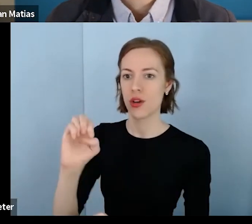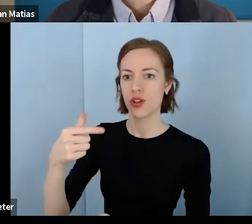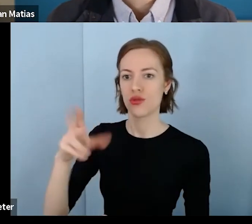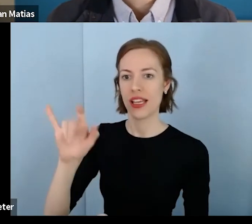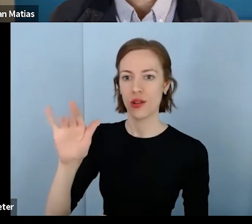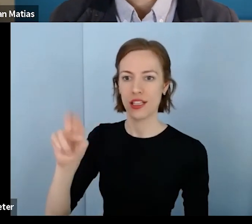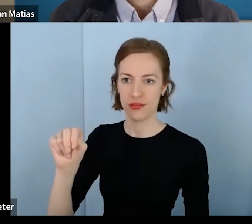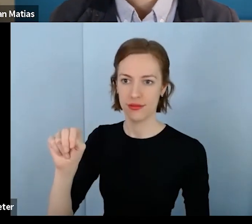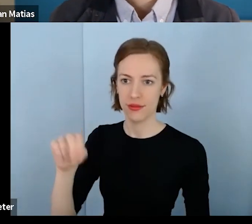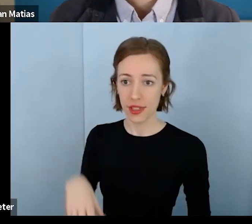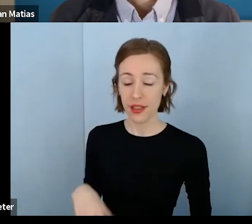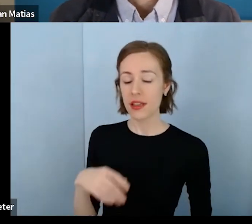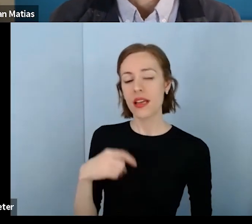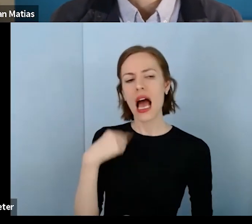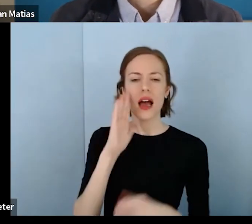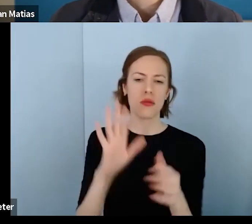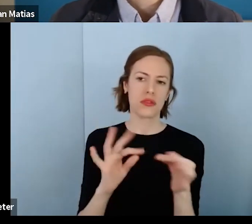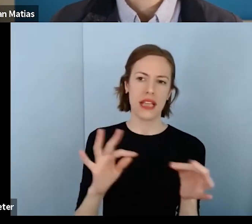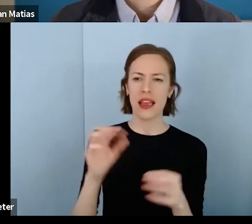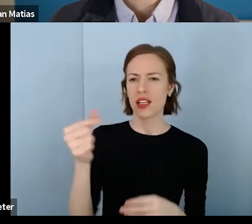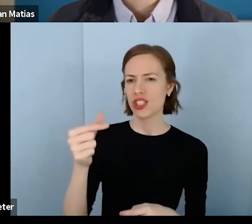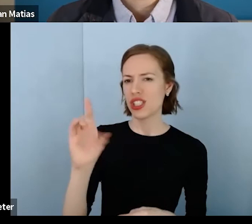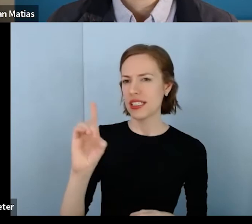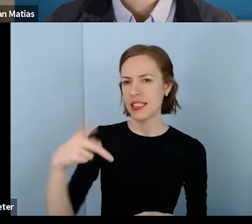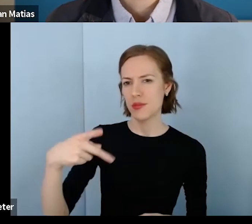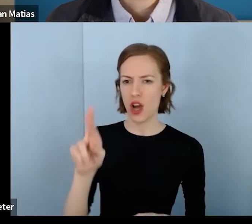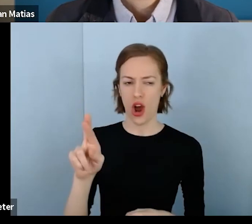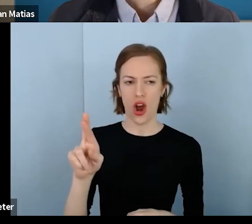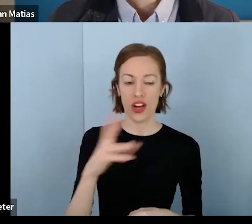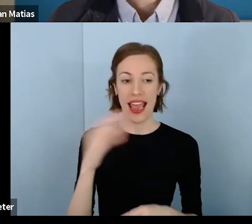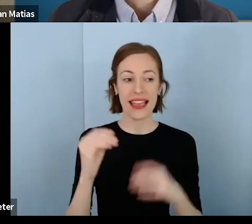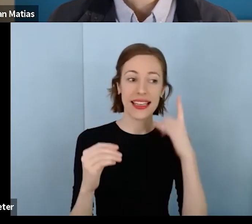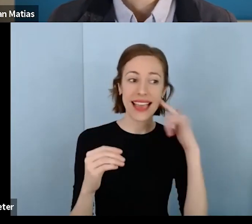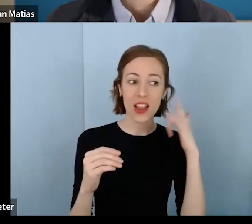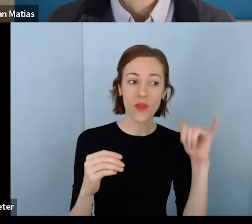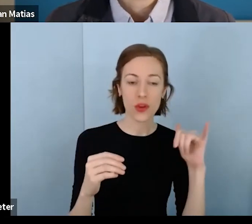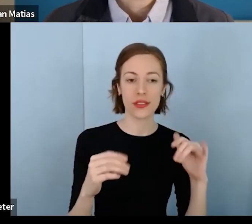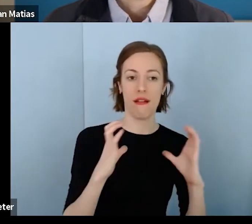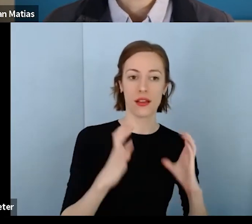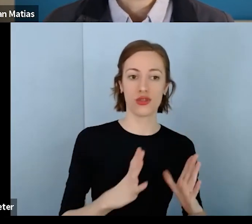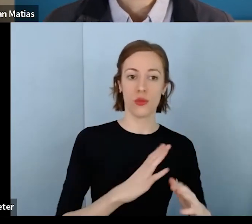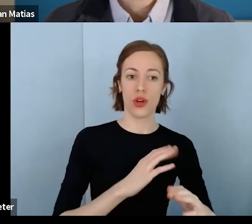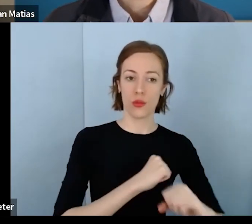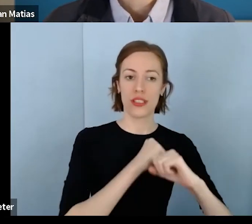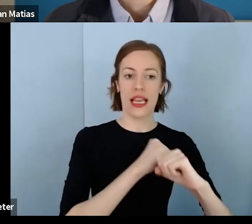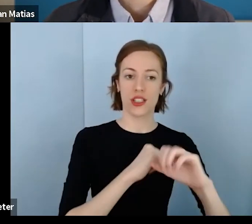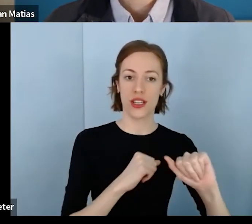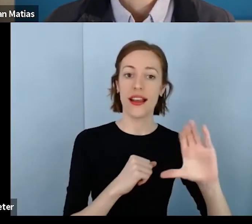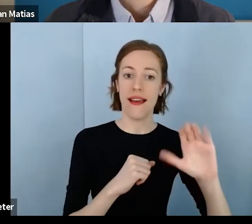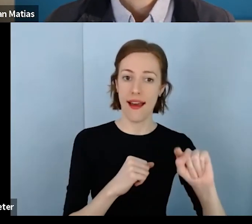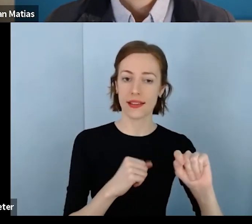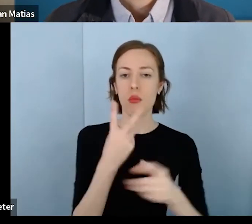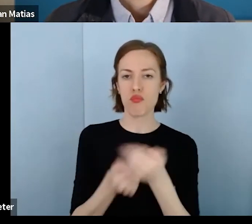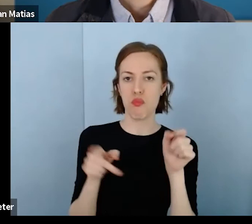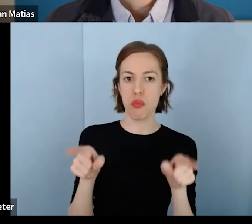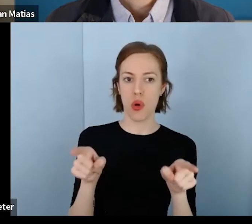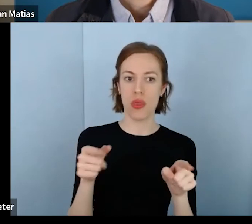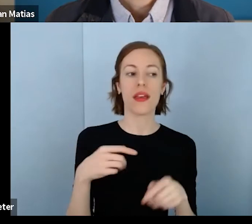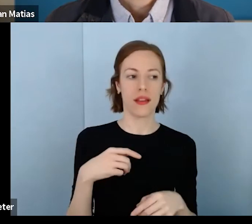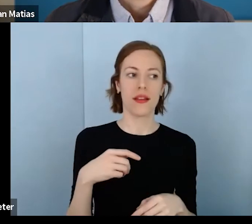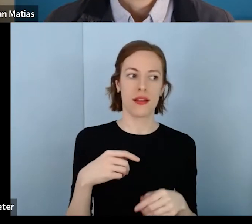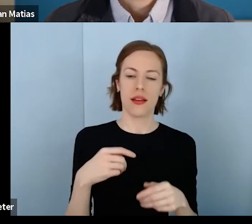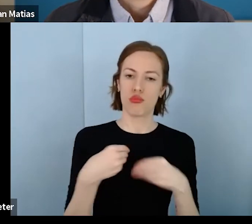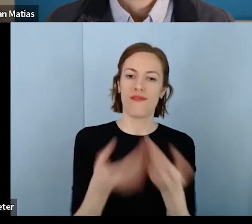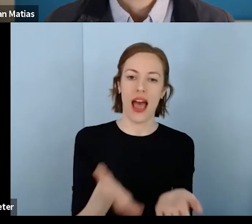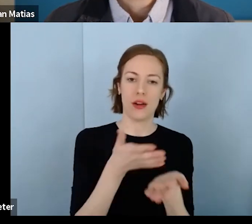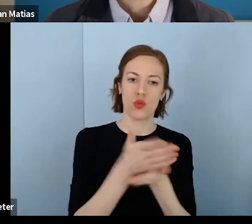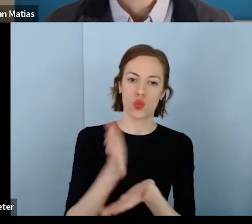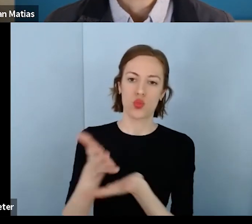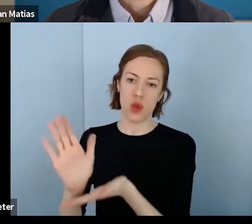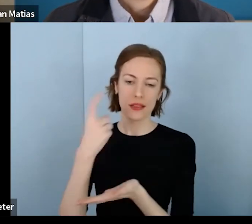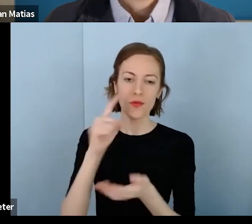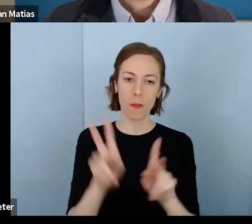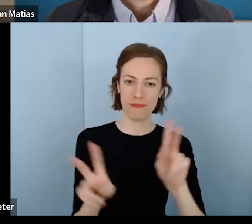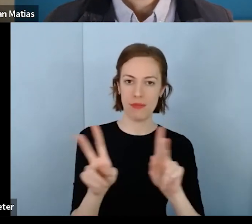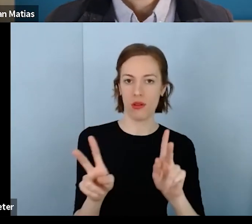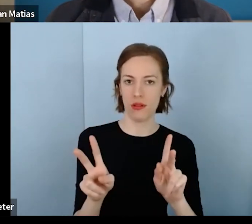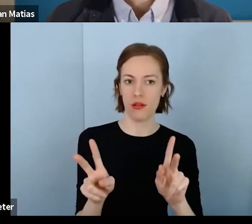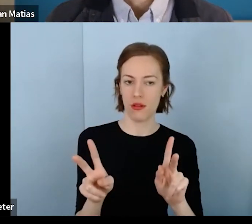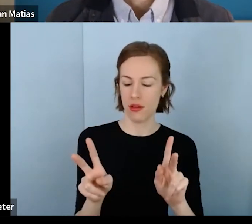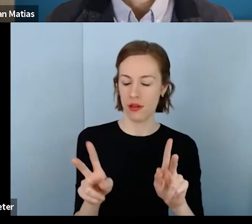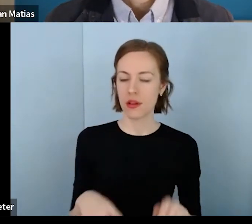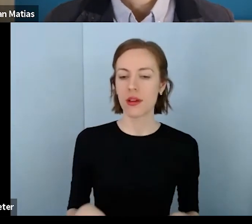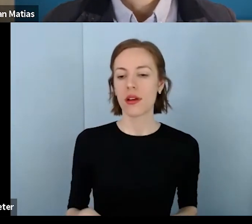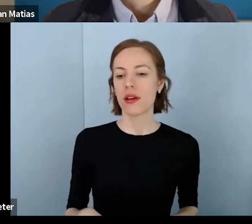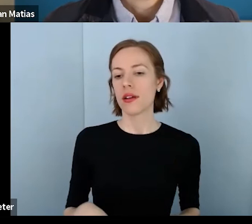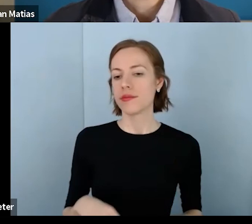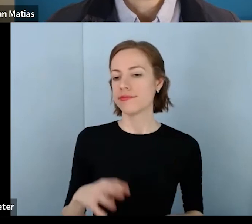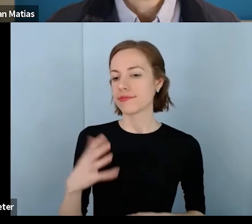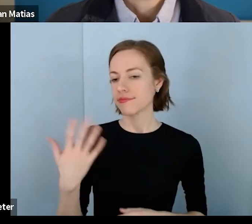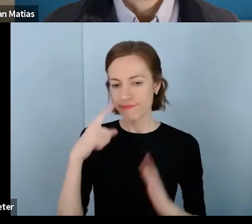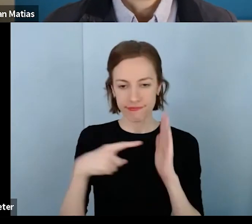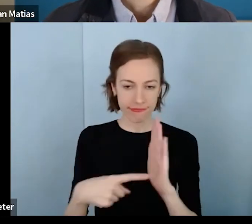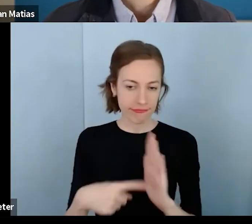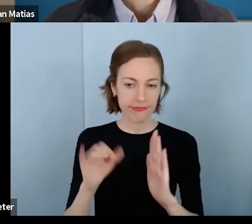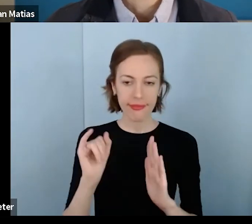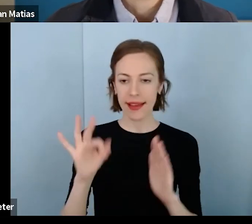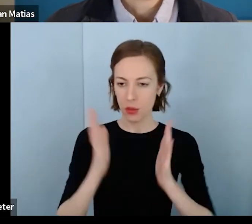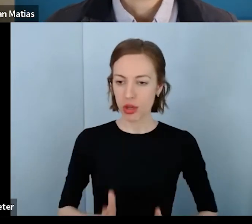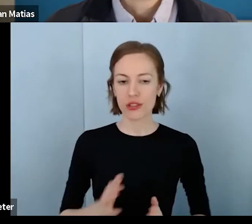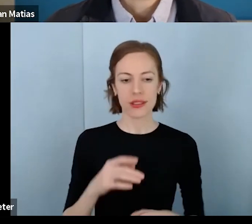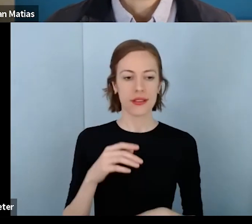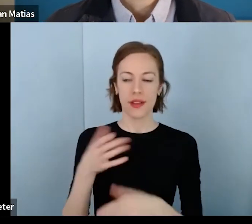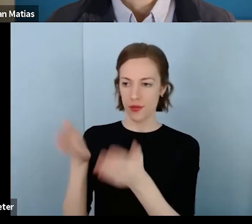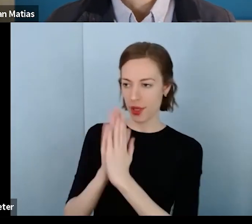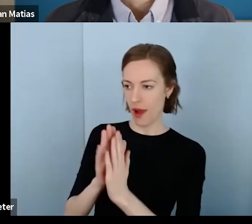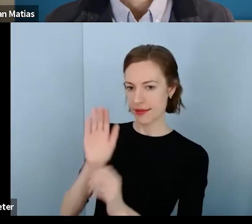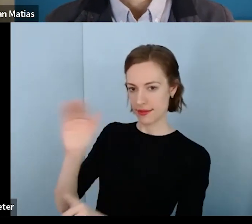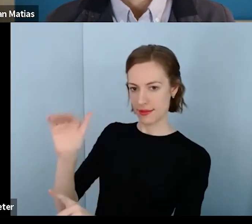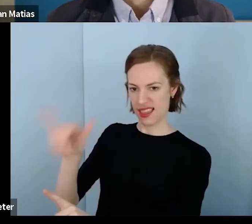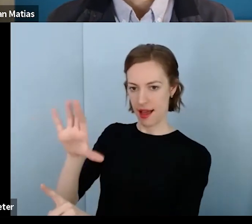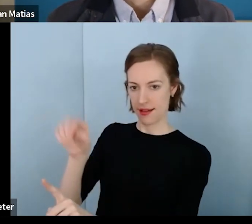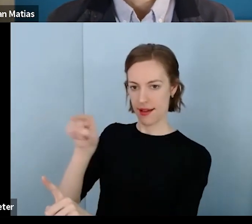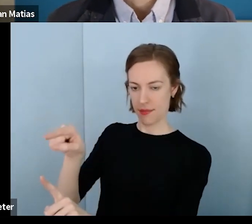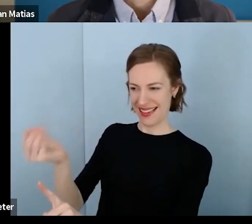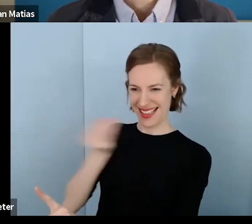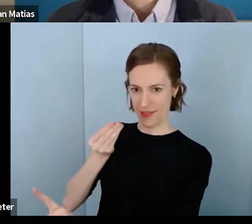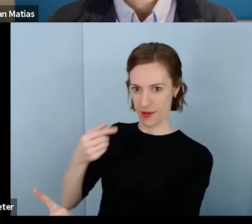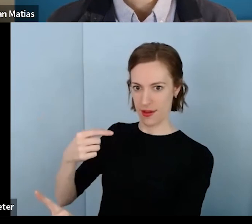I know under the GDPR and also the California Consumer Protection Act. There are some rights that people gain around having being required that if they request, their data and the data held by a company about them or they request an explanation of certain